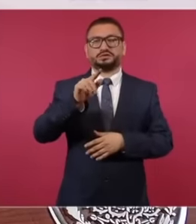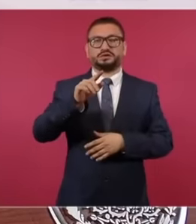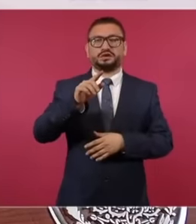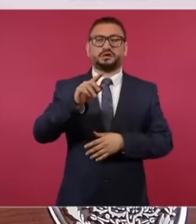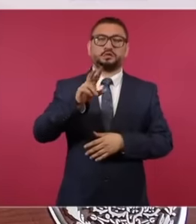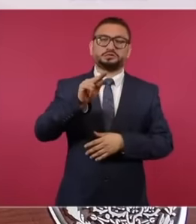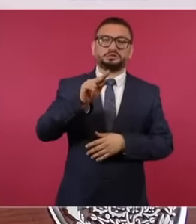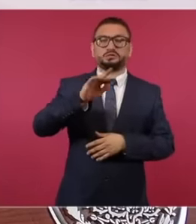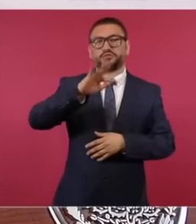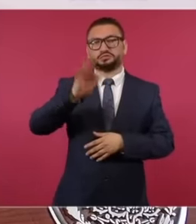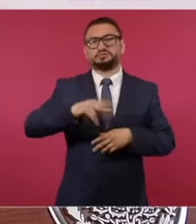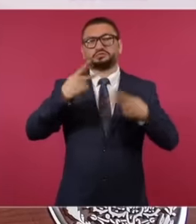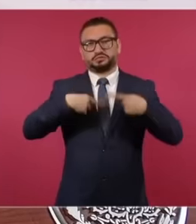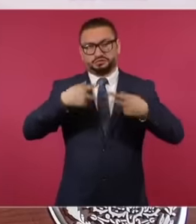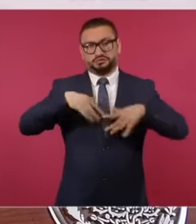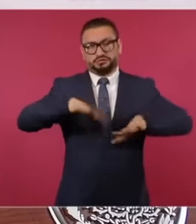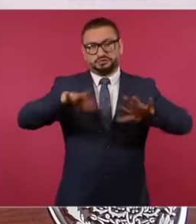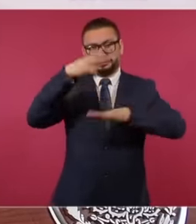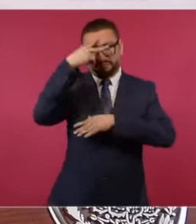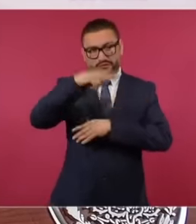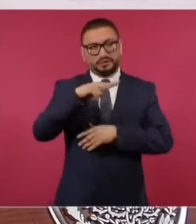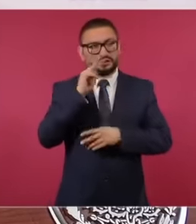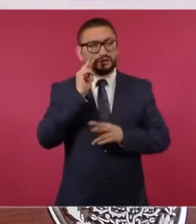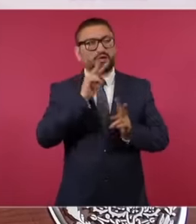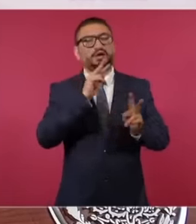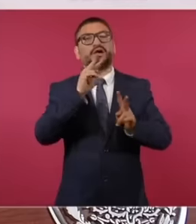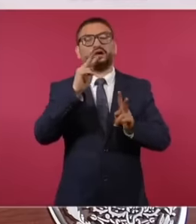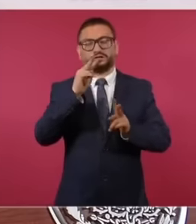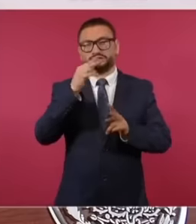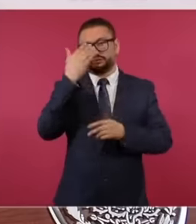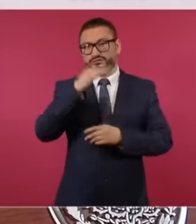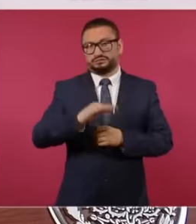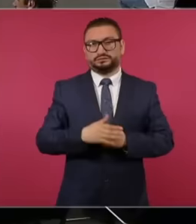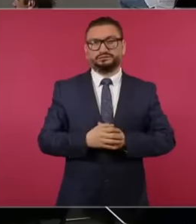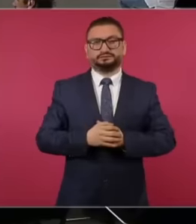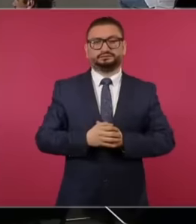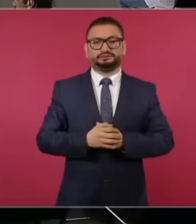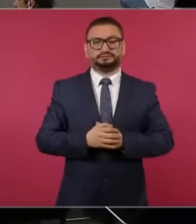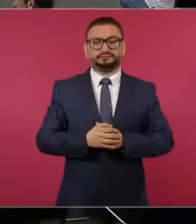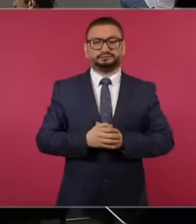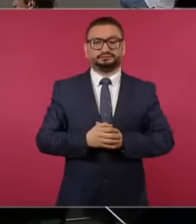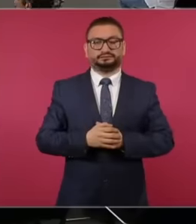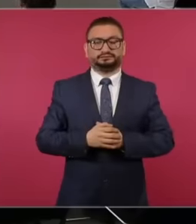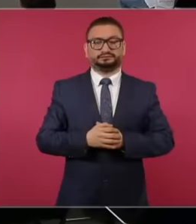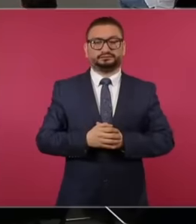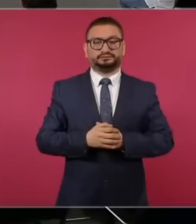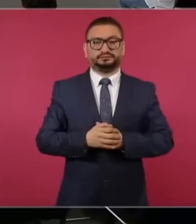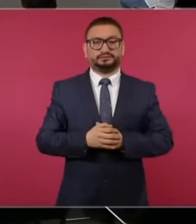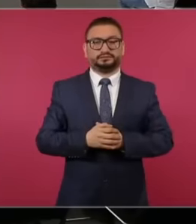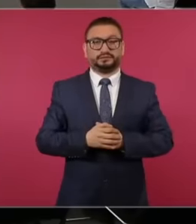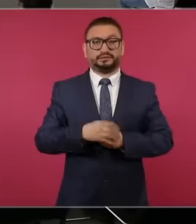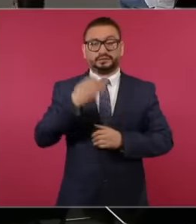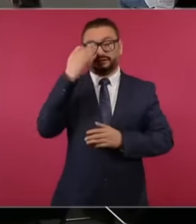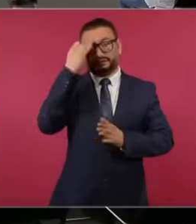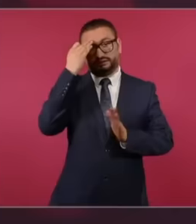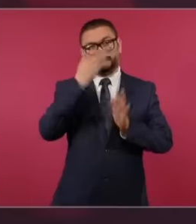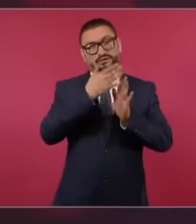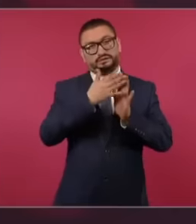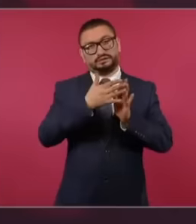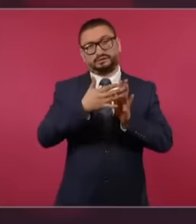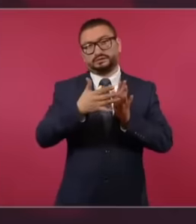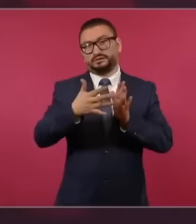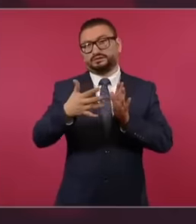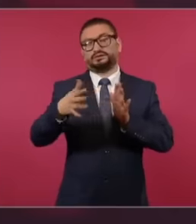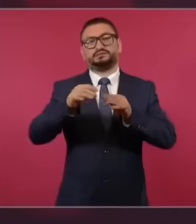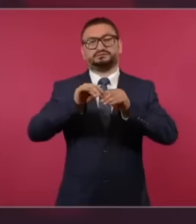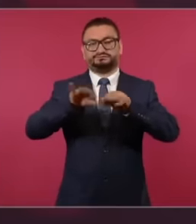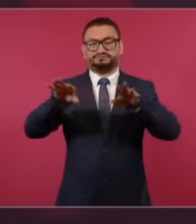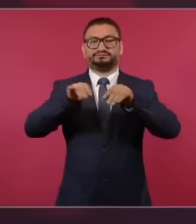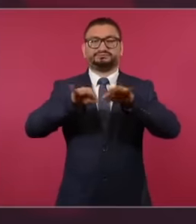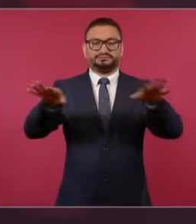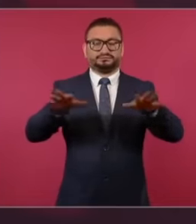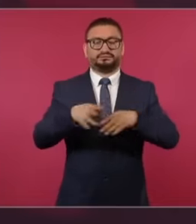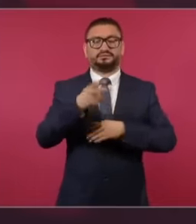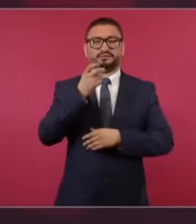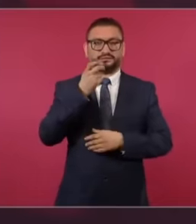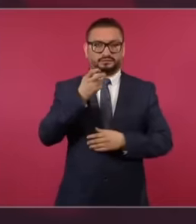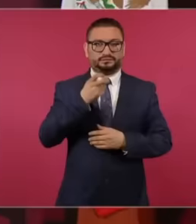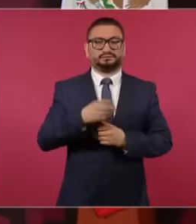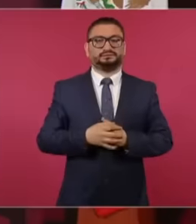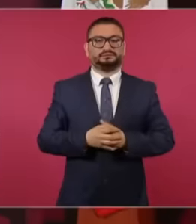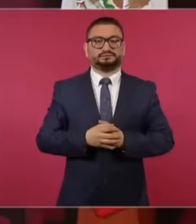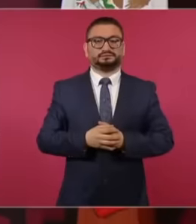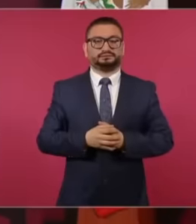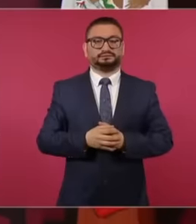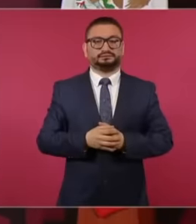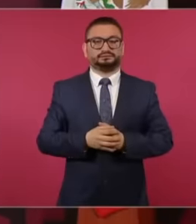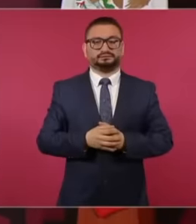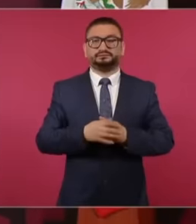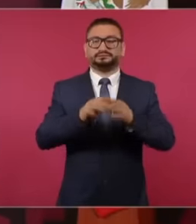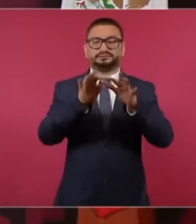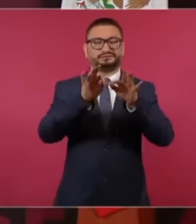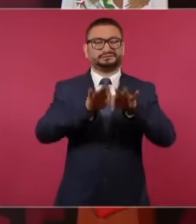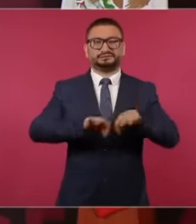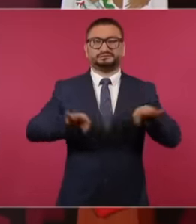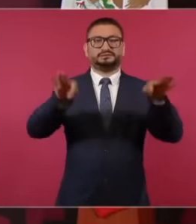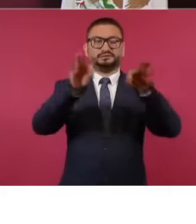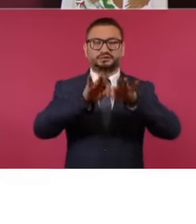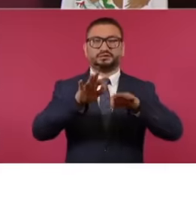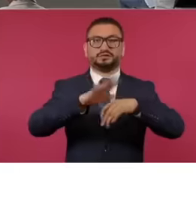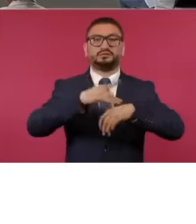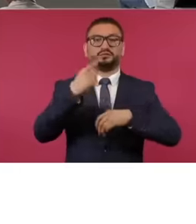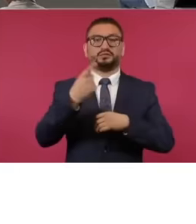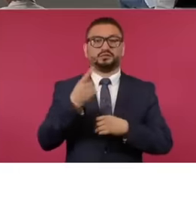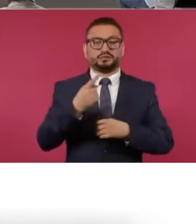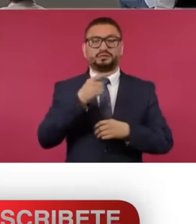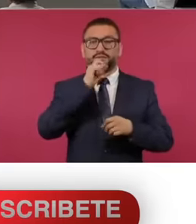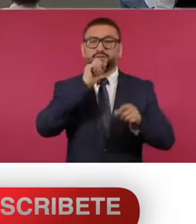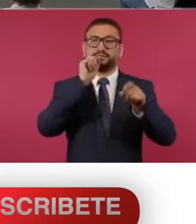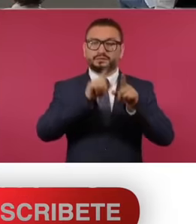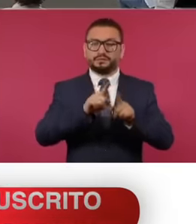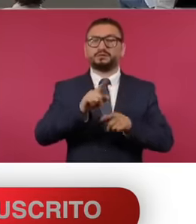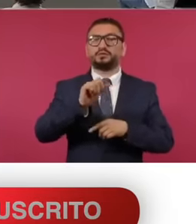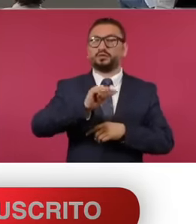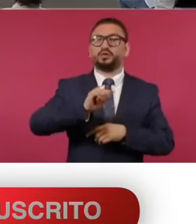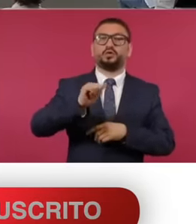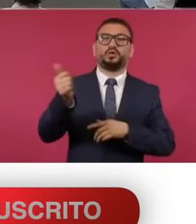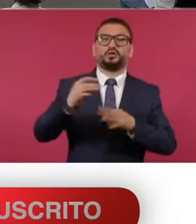Mexicans and it takes time that is also important because there are also other information systems